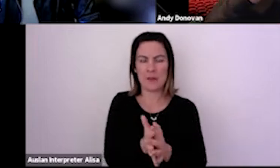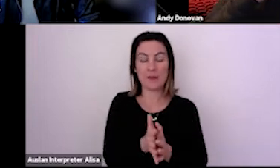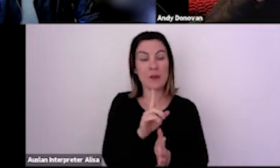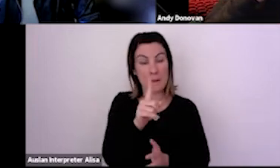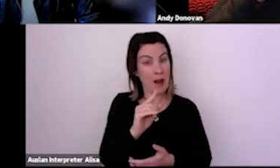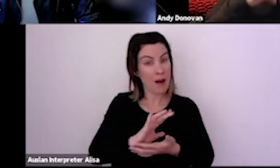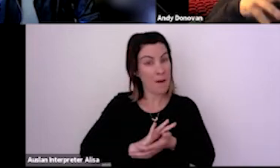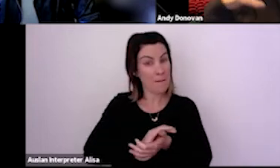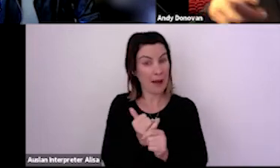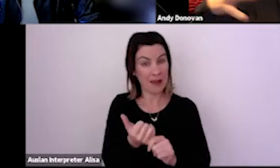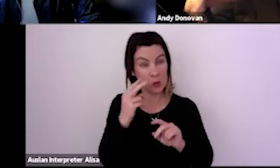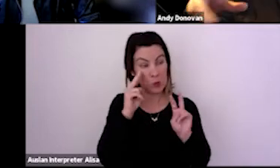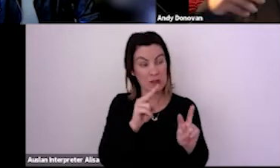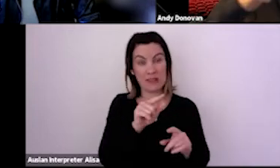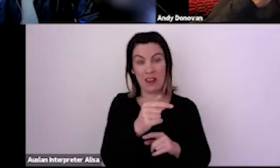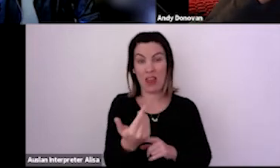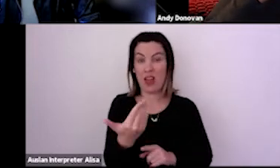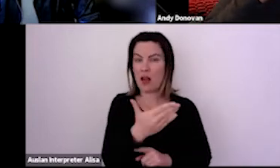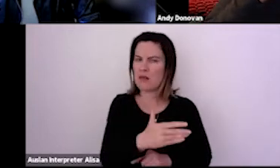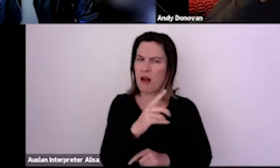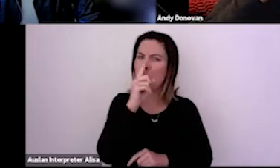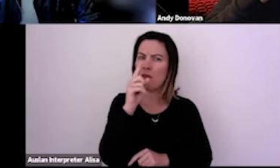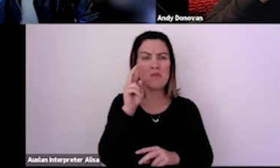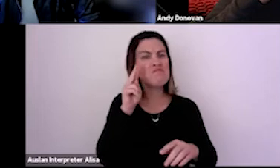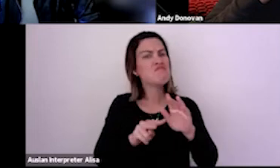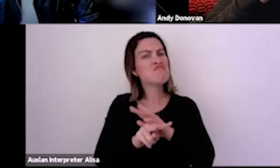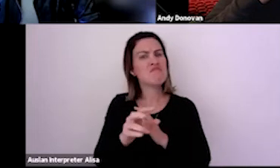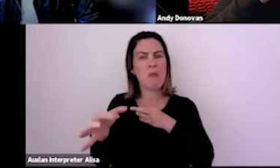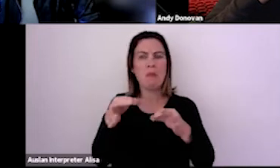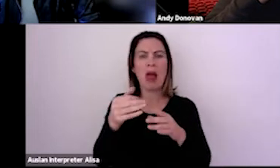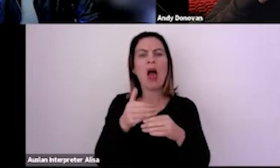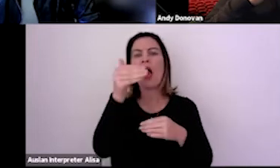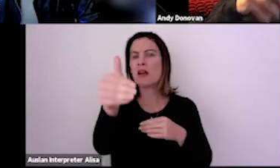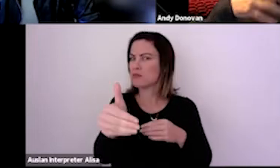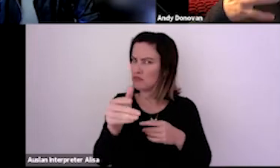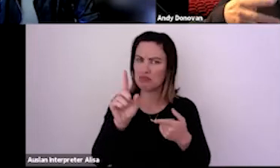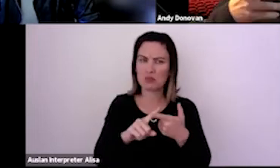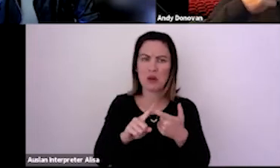people are planning - are still thinking about planning ahead and thinking about the future. I guess the